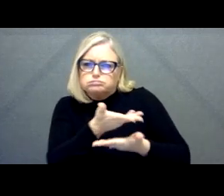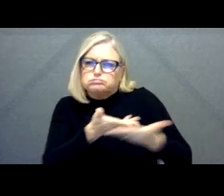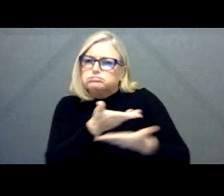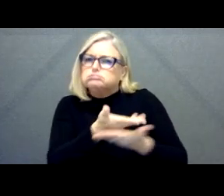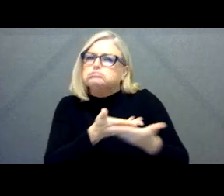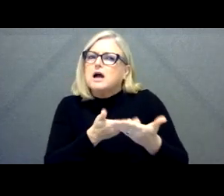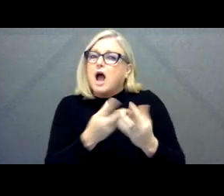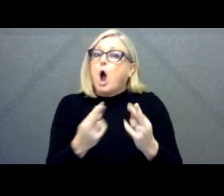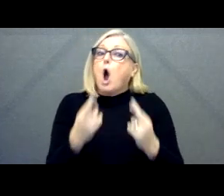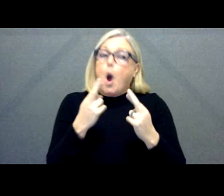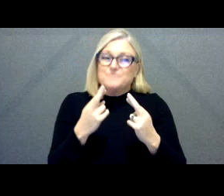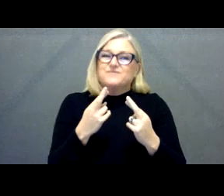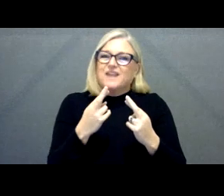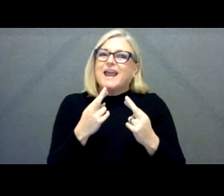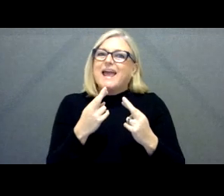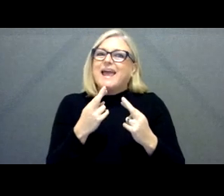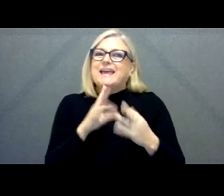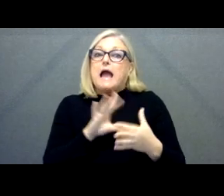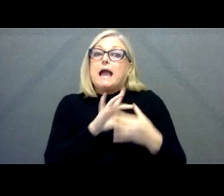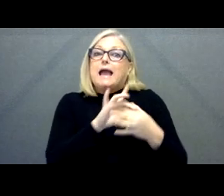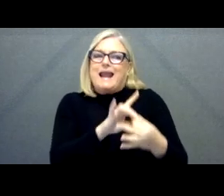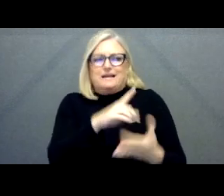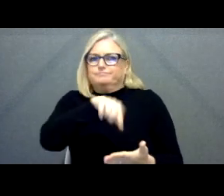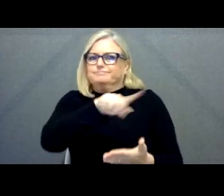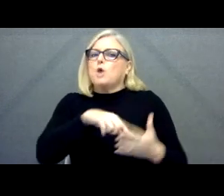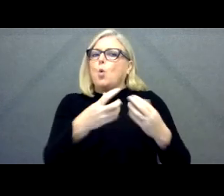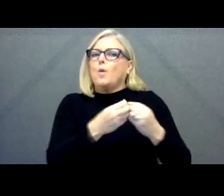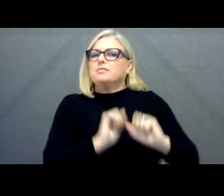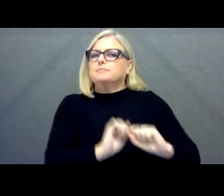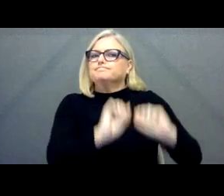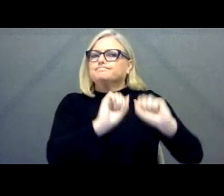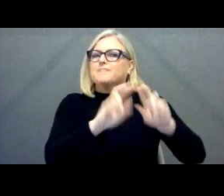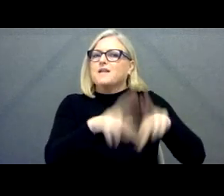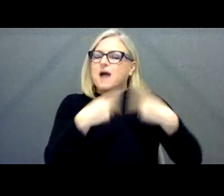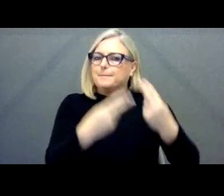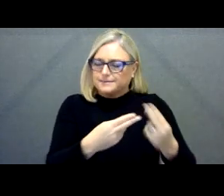with family and extended family you'll see it just mentions there about the risk assessment